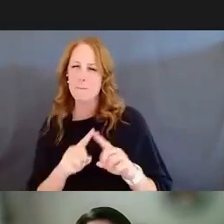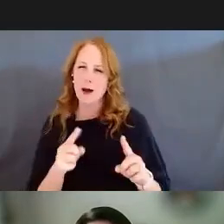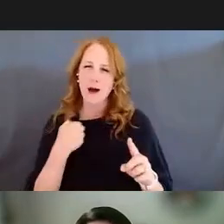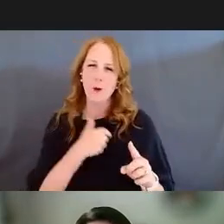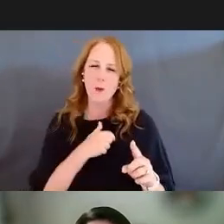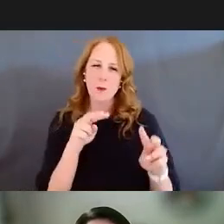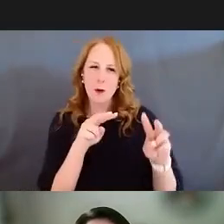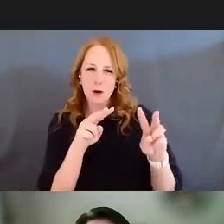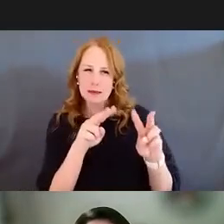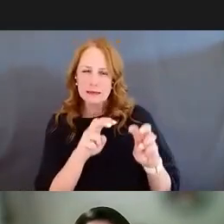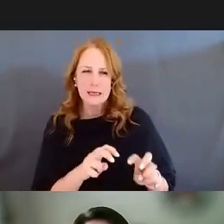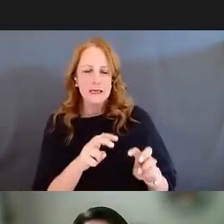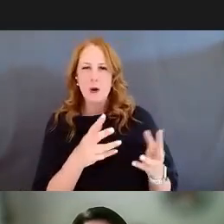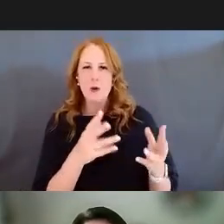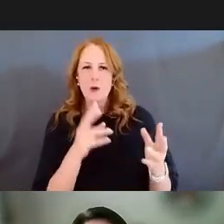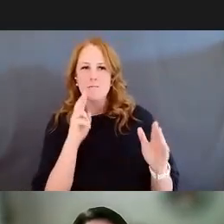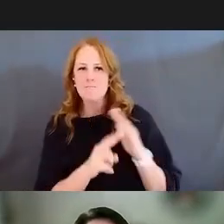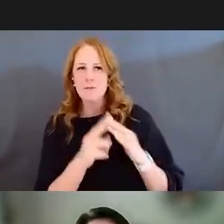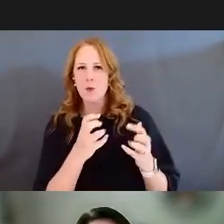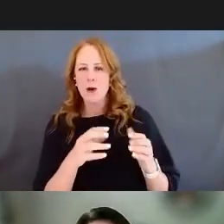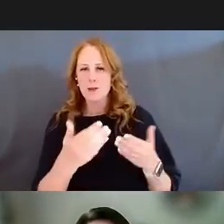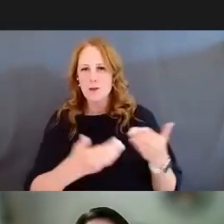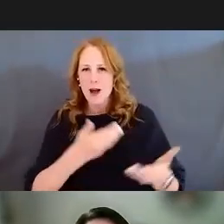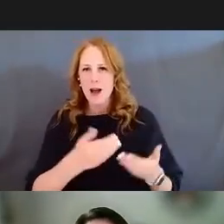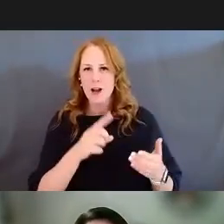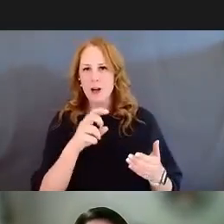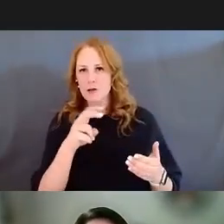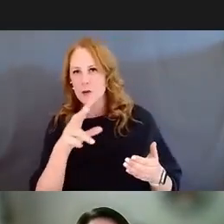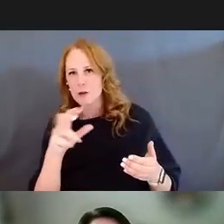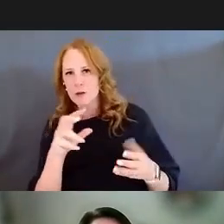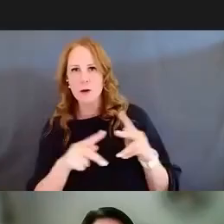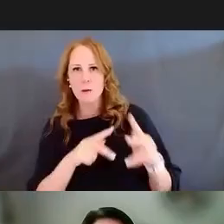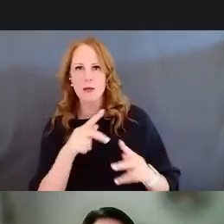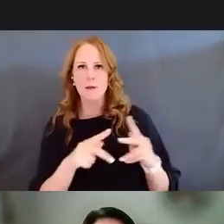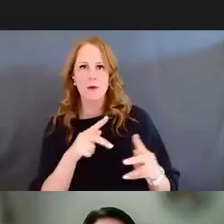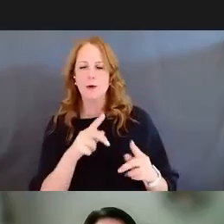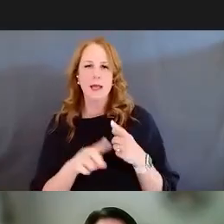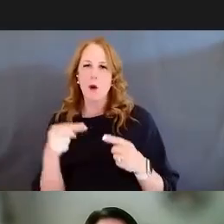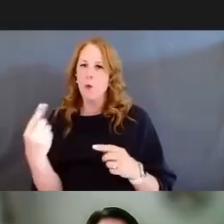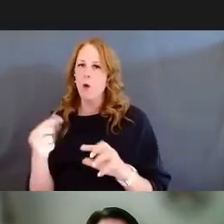hundreds of people on that campus, there was no way that one singular employment agency was going